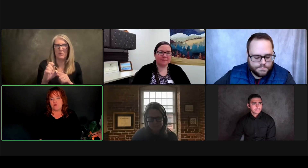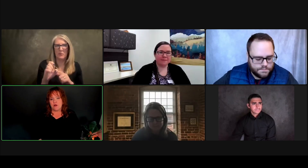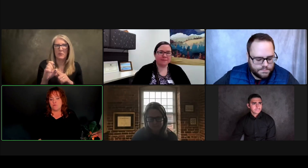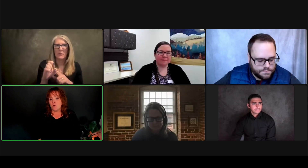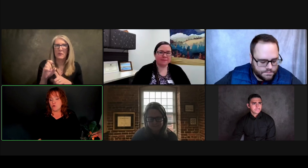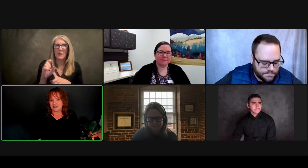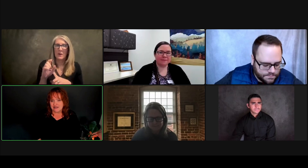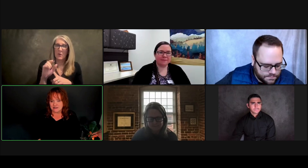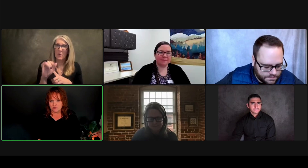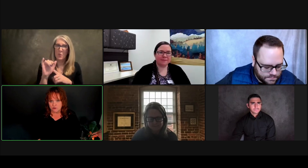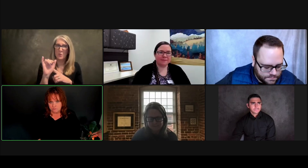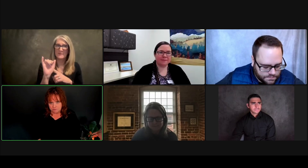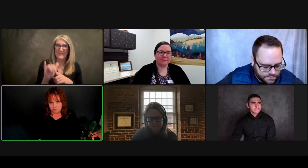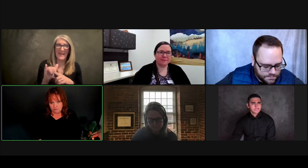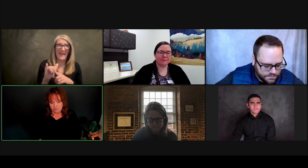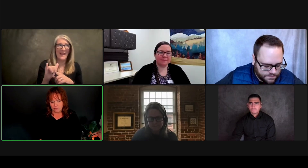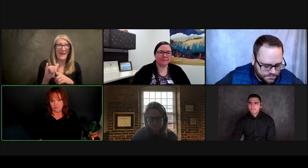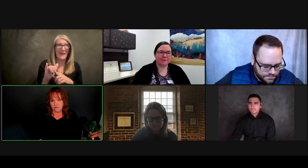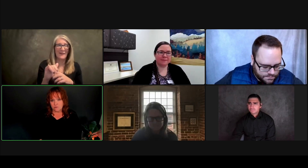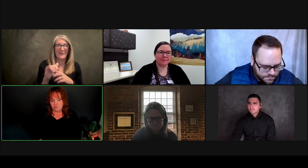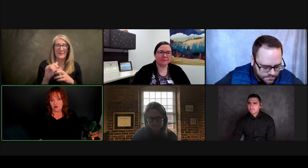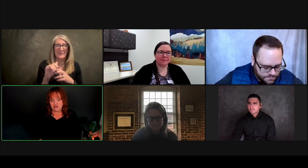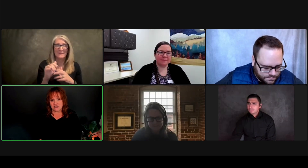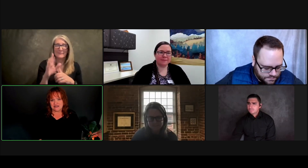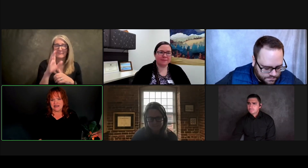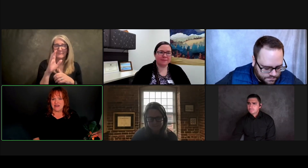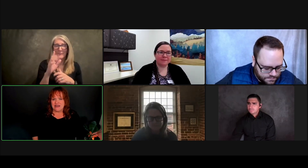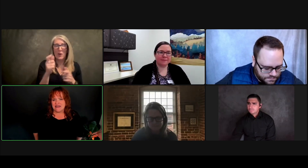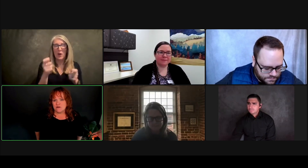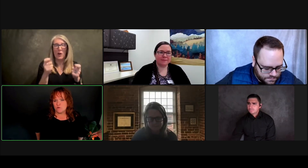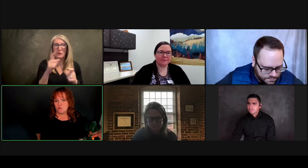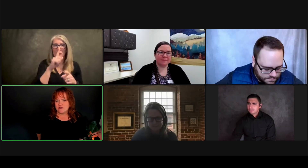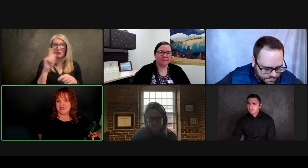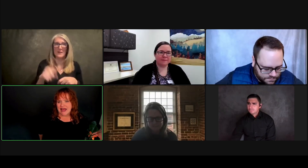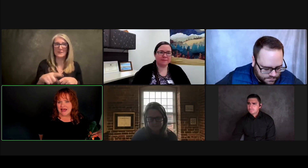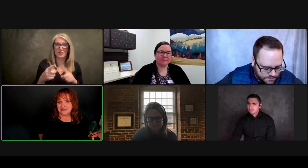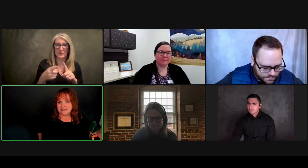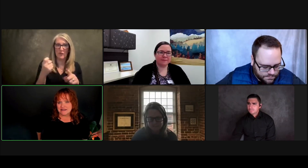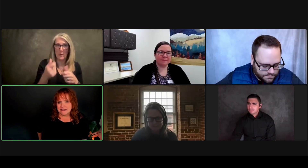The born accessible project, was that